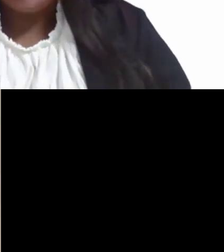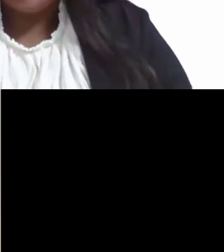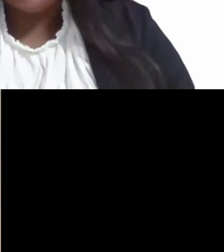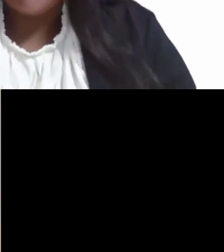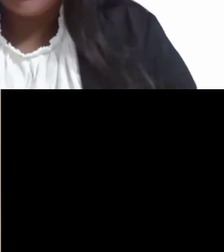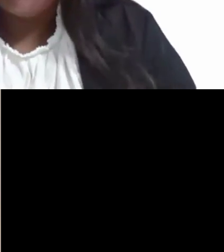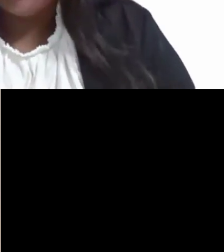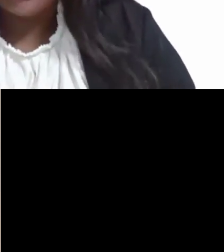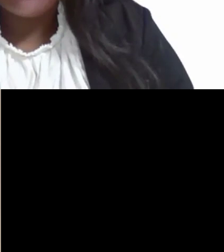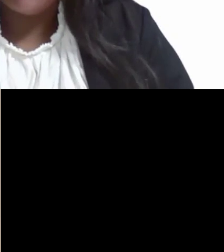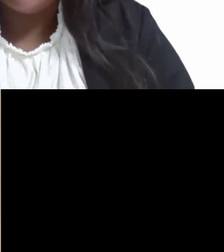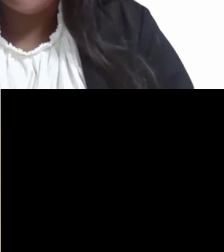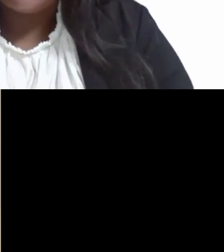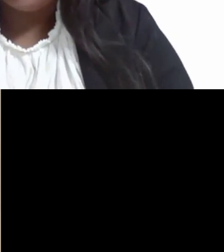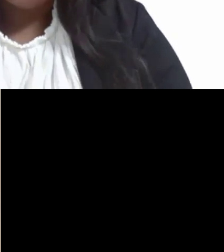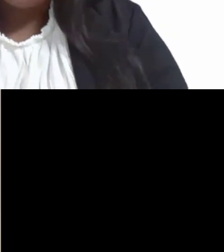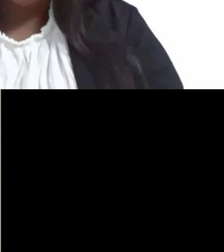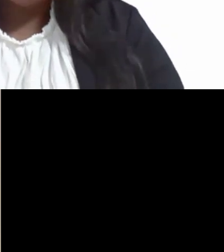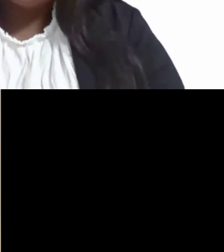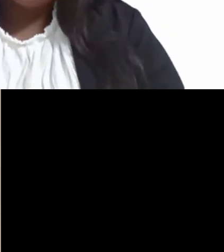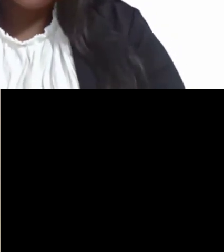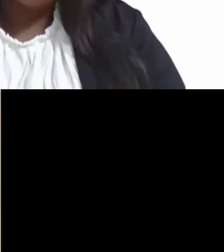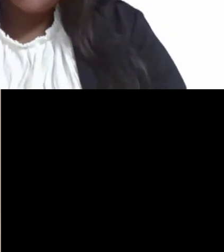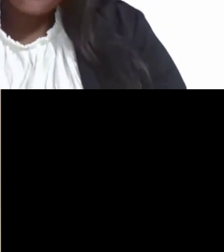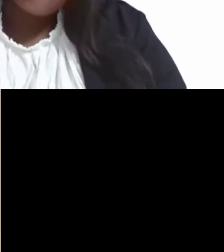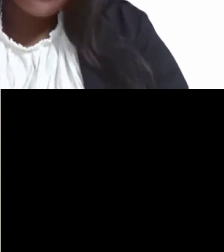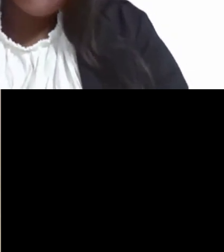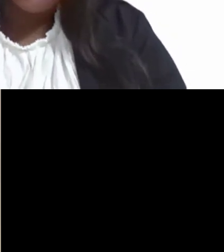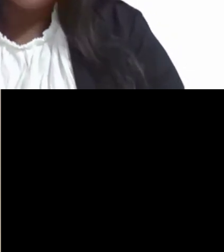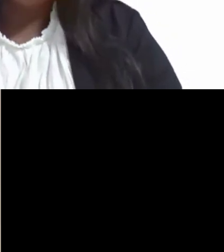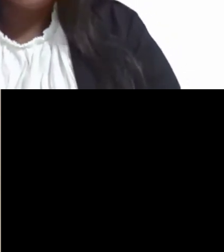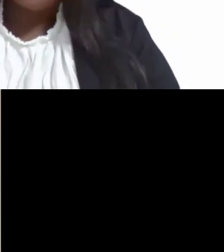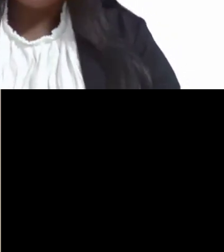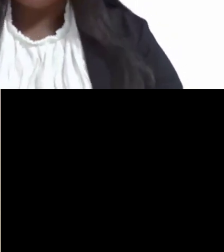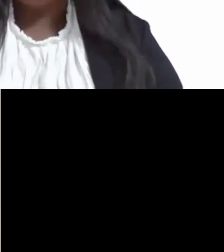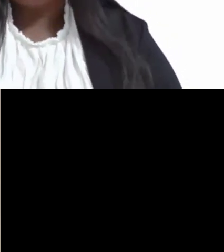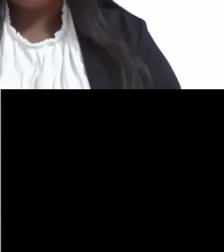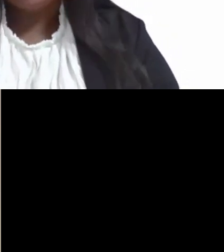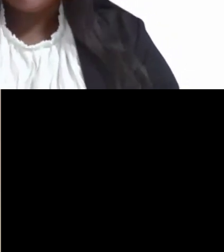a better understanding of neurodiversity, but also with a charge to advocate for accessible public services for